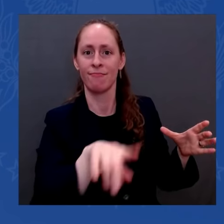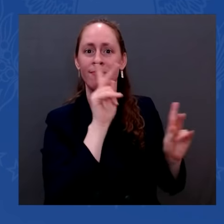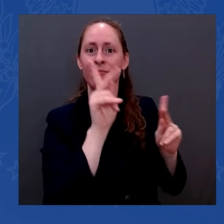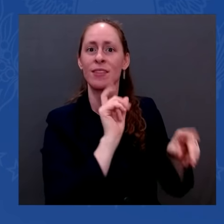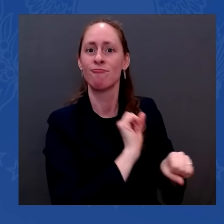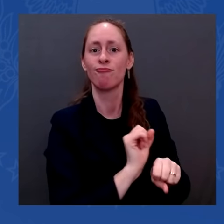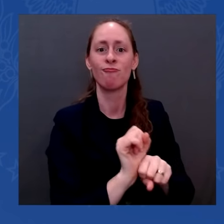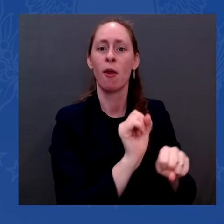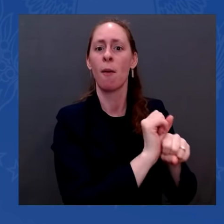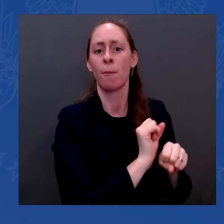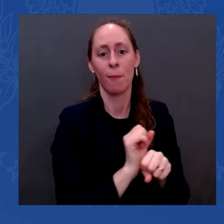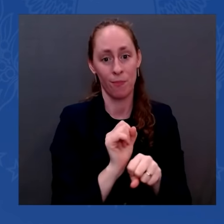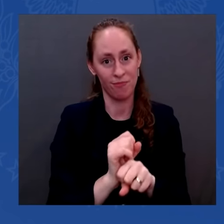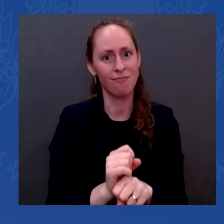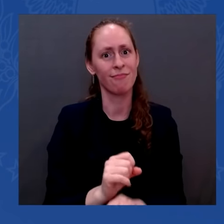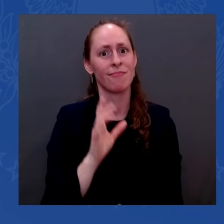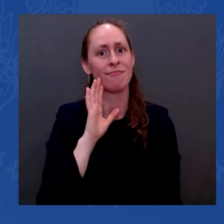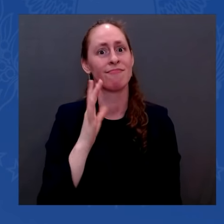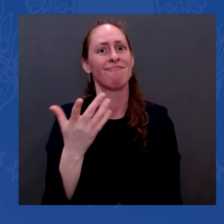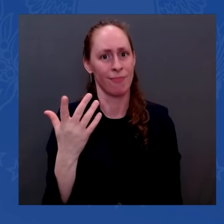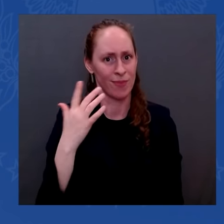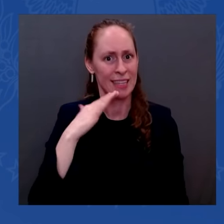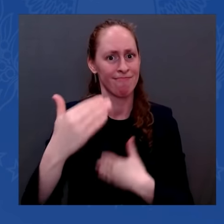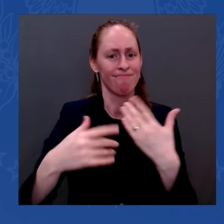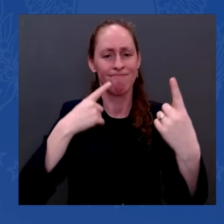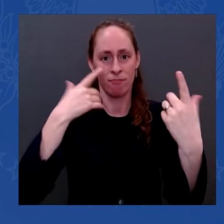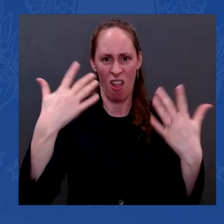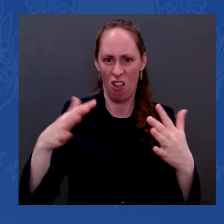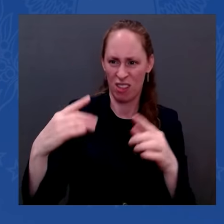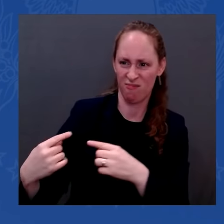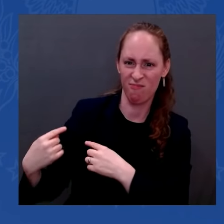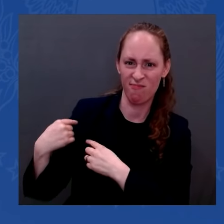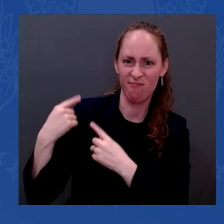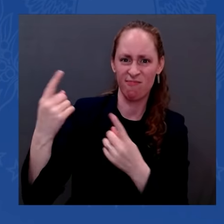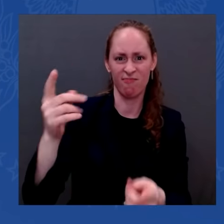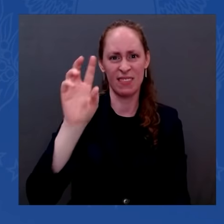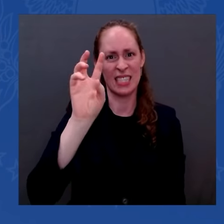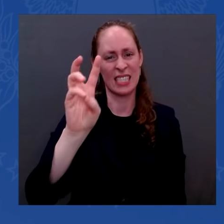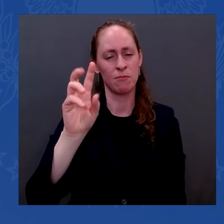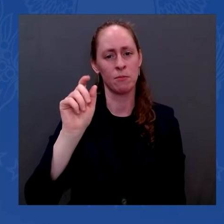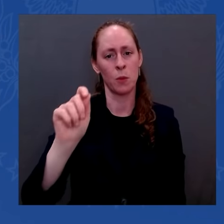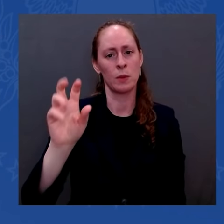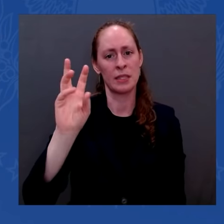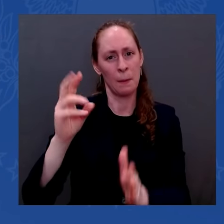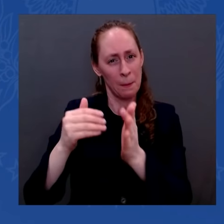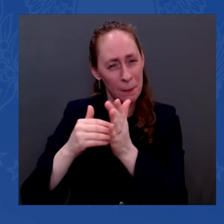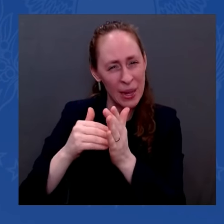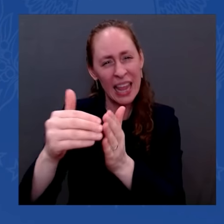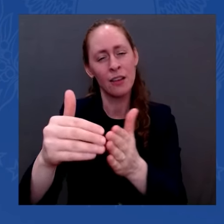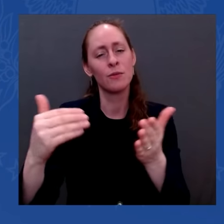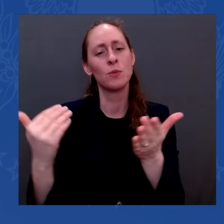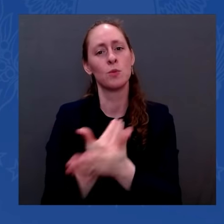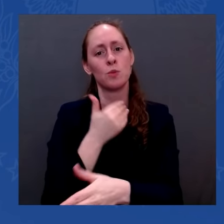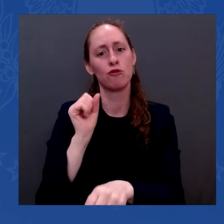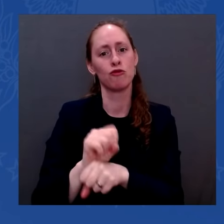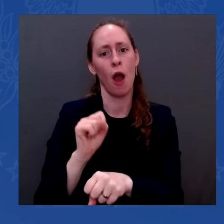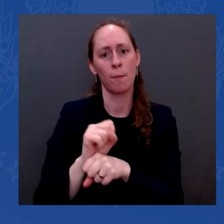Faster economic growth in nearly -- the fastest in nearly four decades. And that's why America added 375